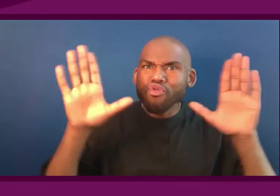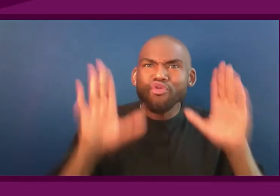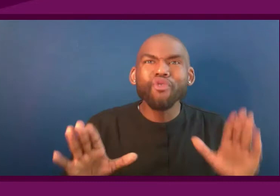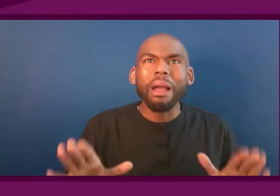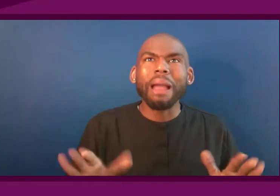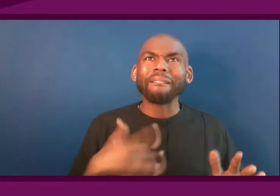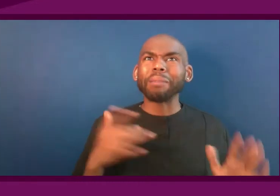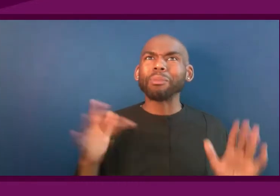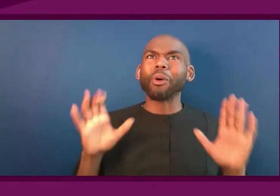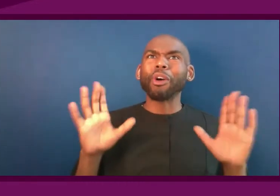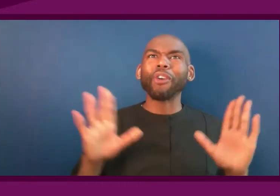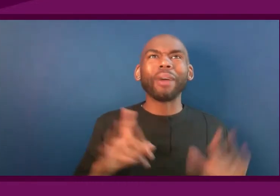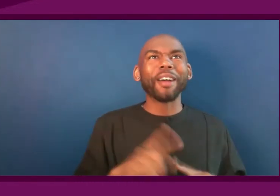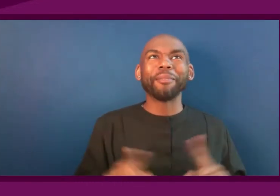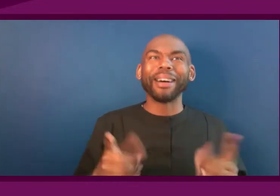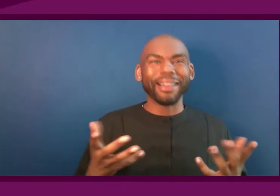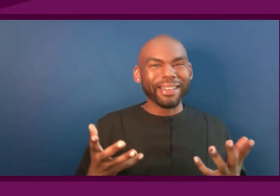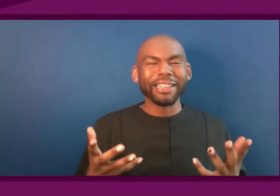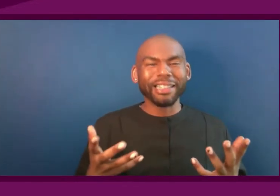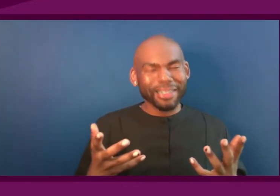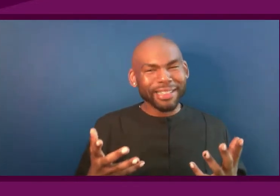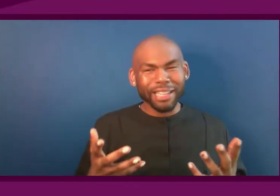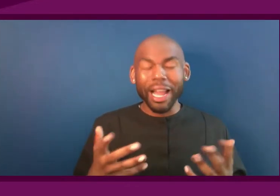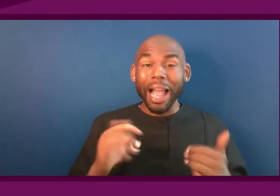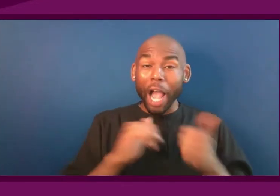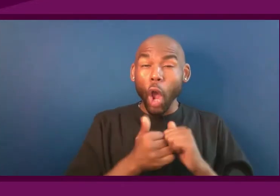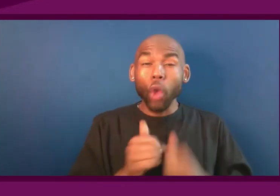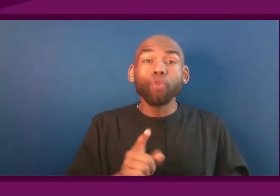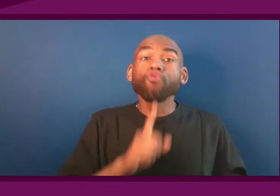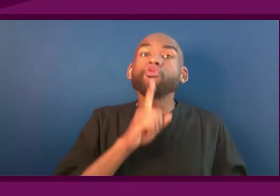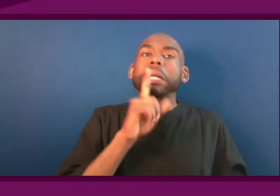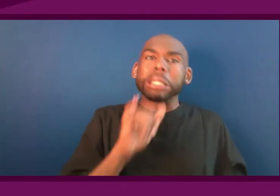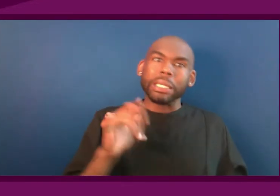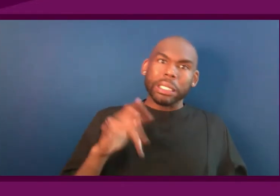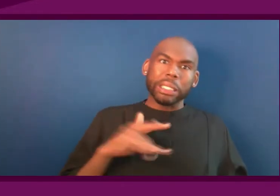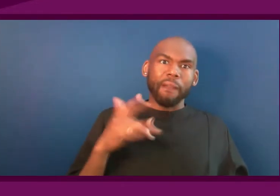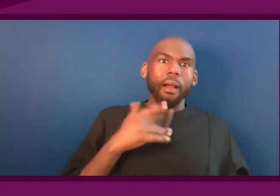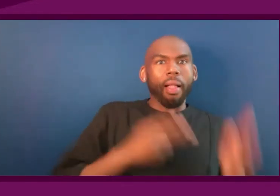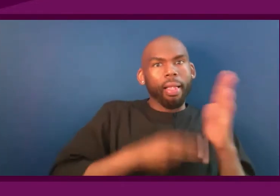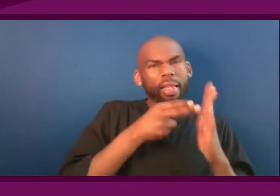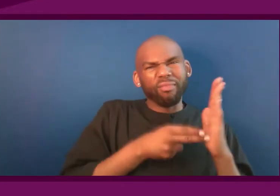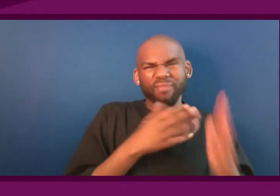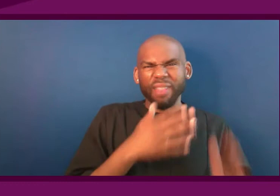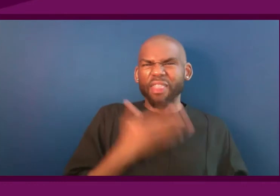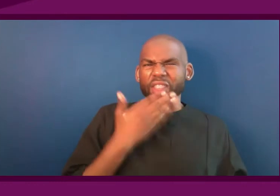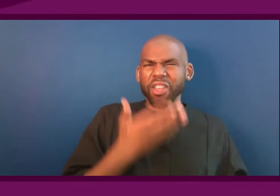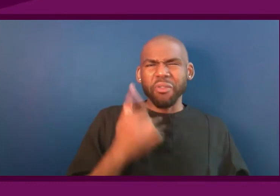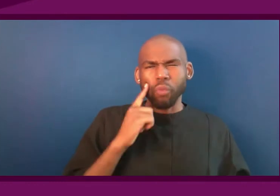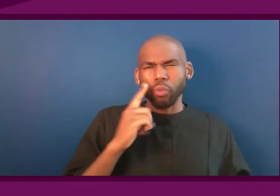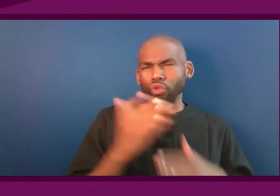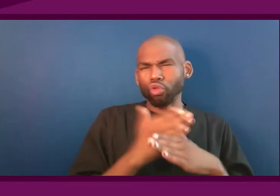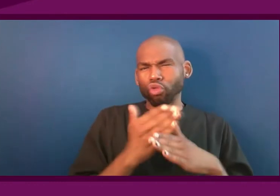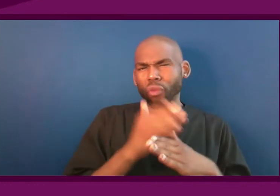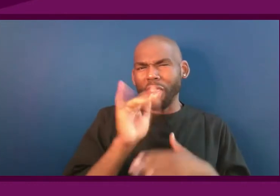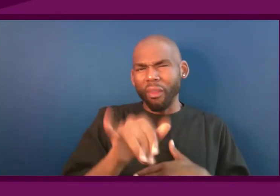traumatized and it's not going to let up anytime soon. So we just have to I think take the time to